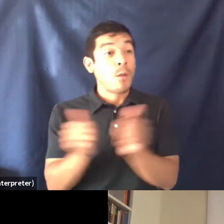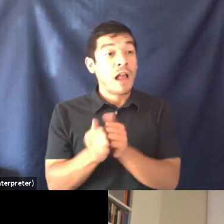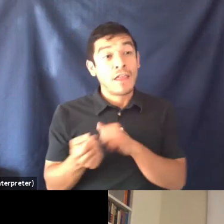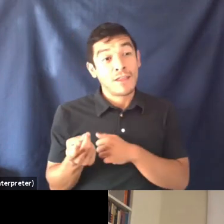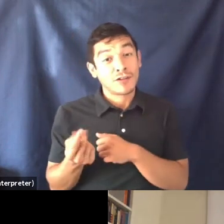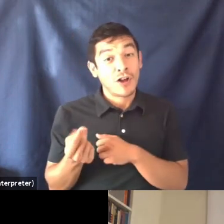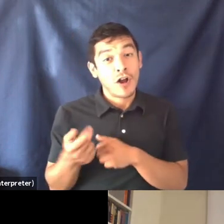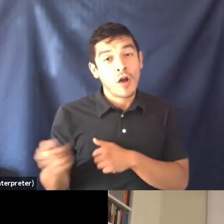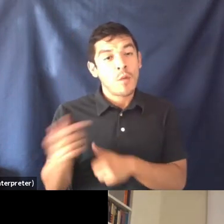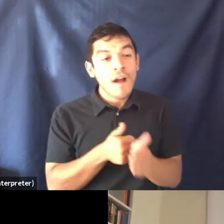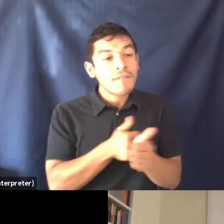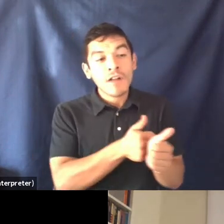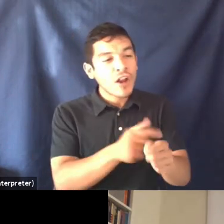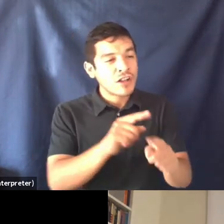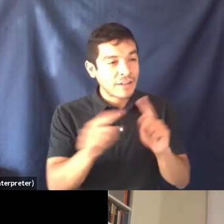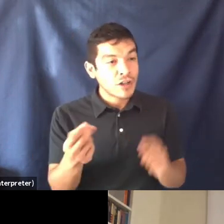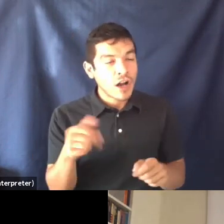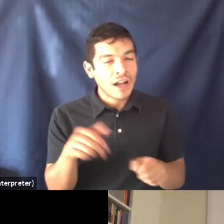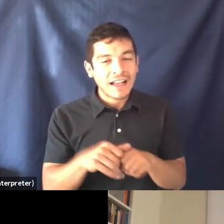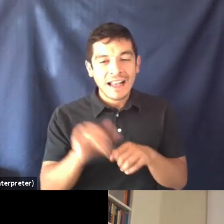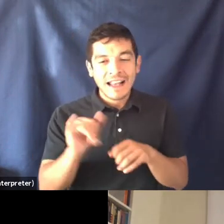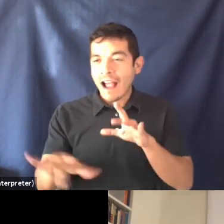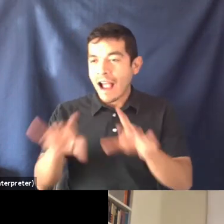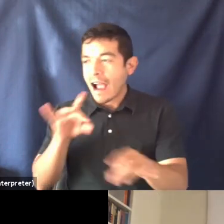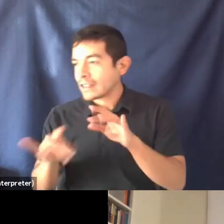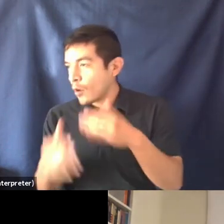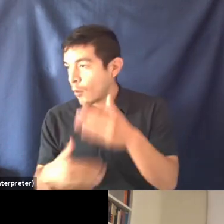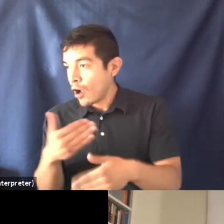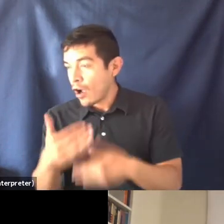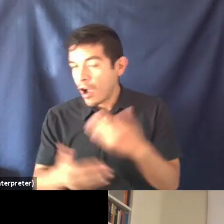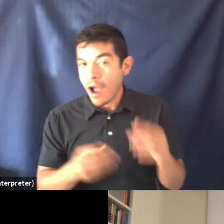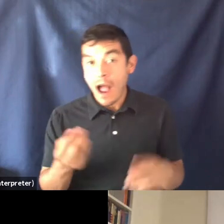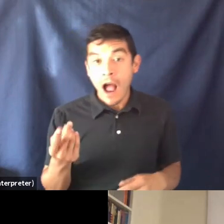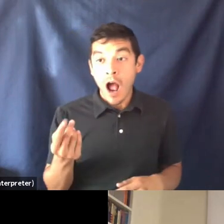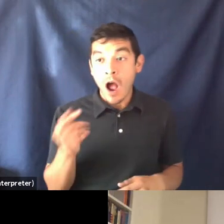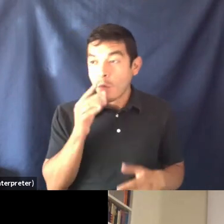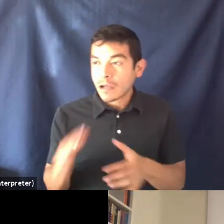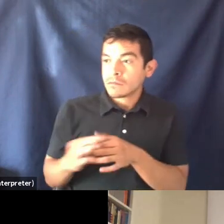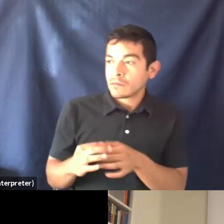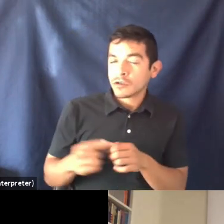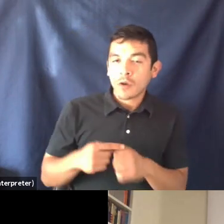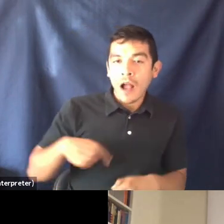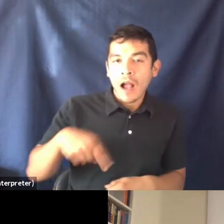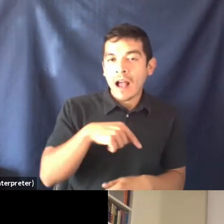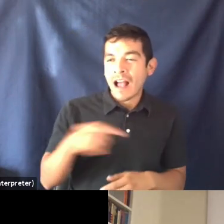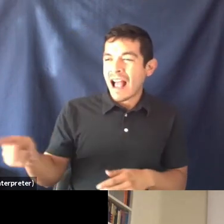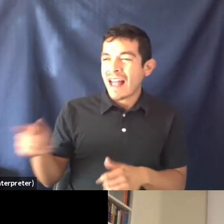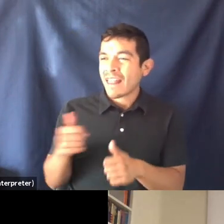different stray dogs as we were in the casting process and they would become attached to us and they would end up following us around, which kind of defeated